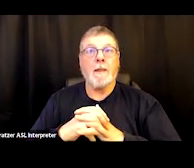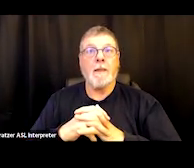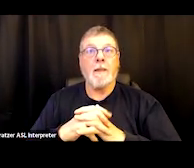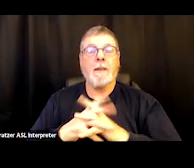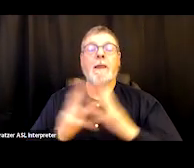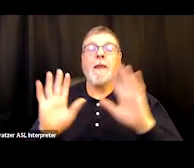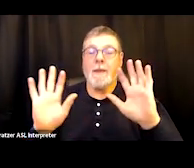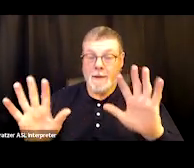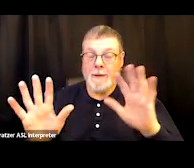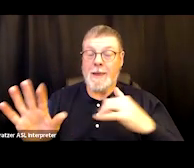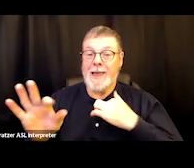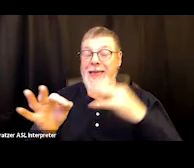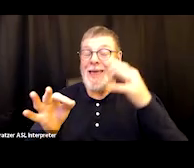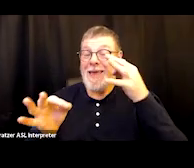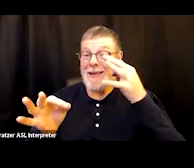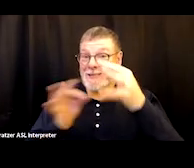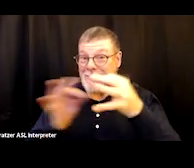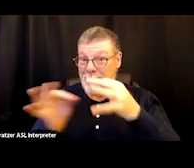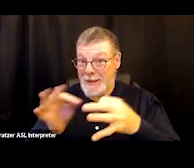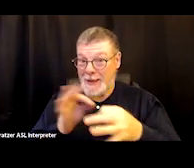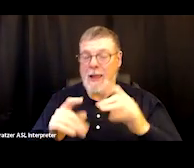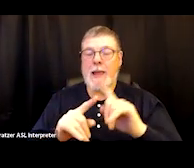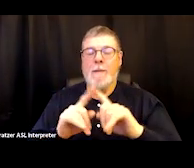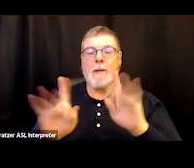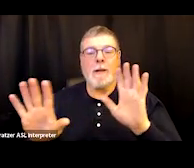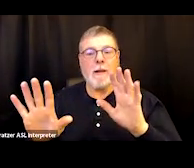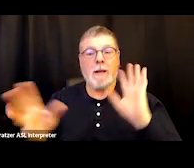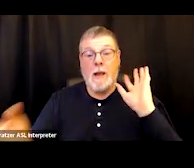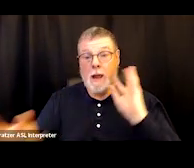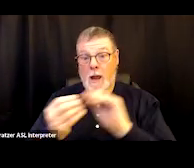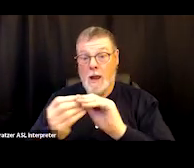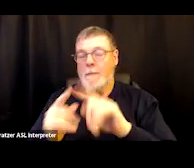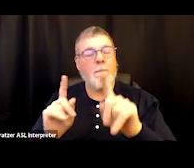I say all this with the caveat that a person doesn't necessarily have to have